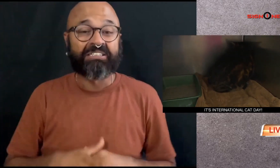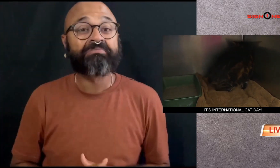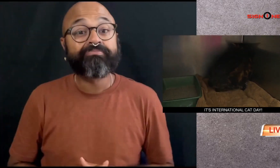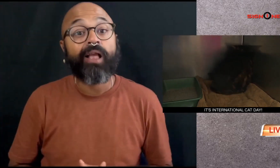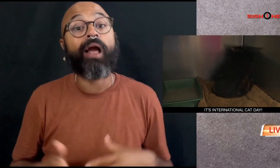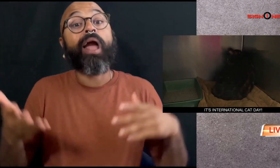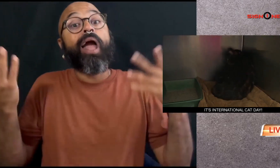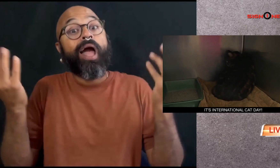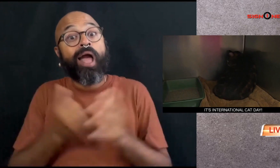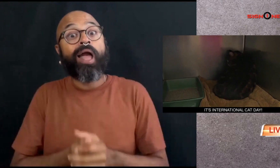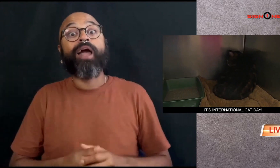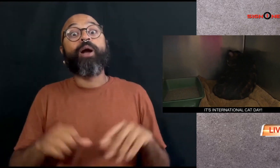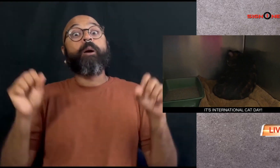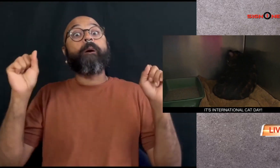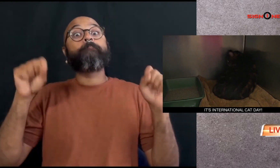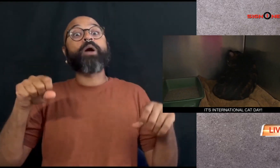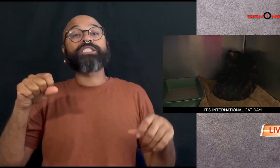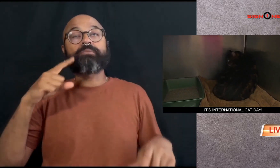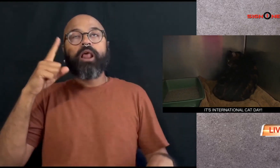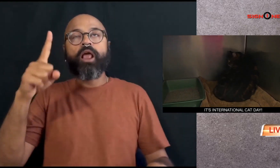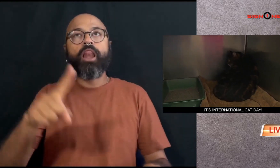It's very possible a nap will be involved.